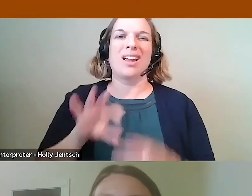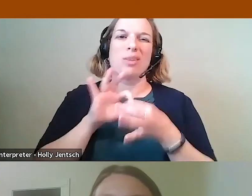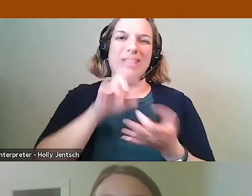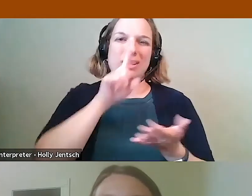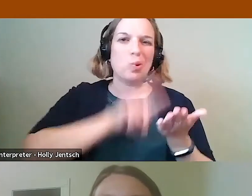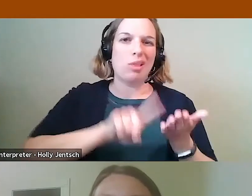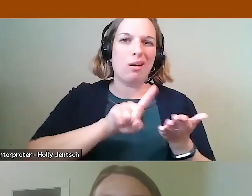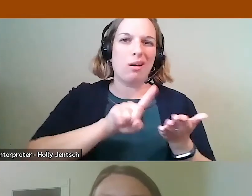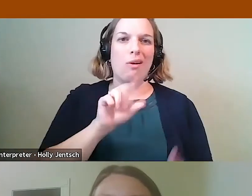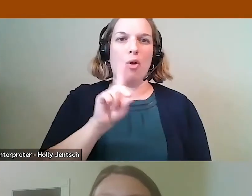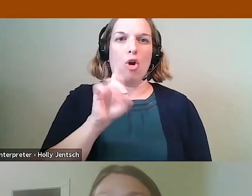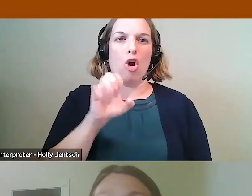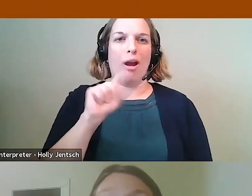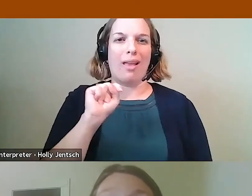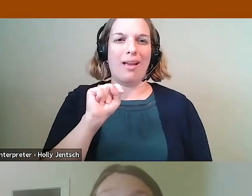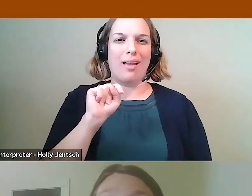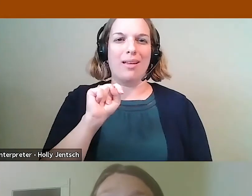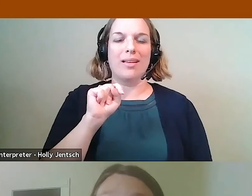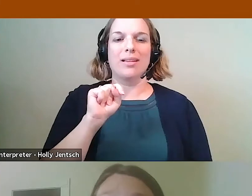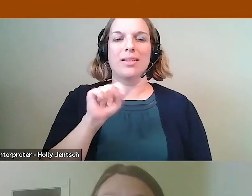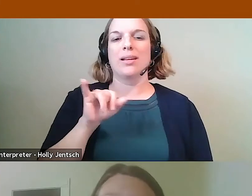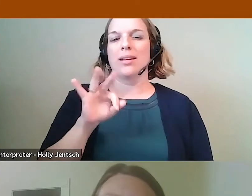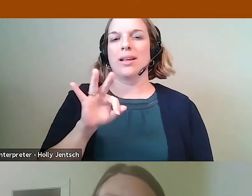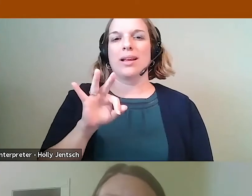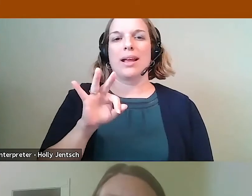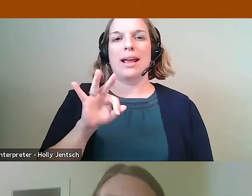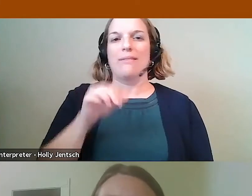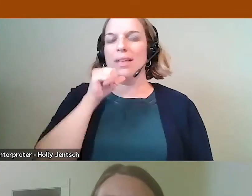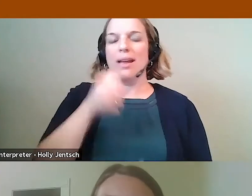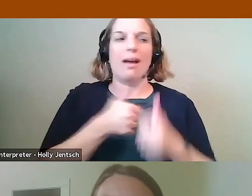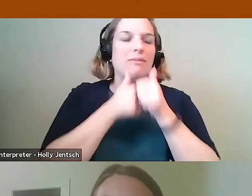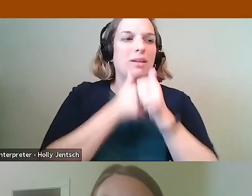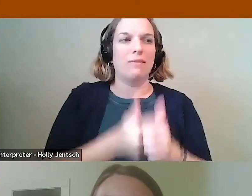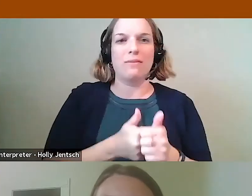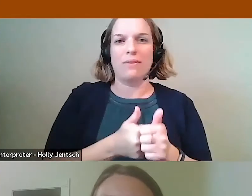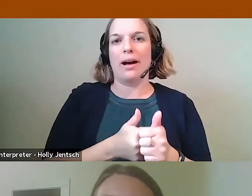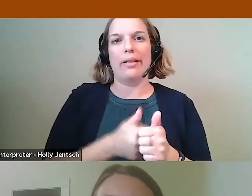haven't been following federal guidelines or things like that,